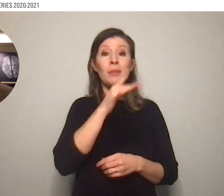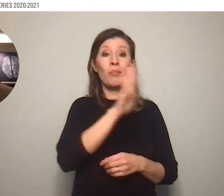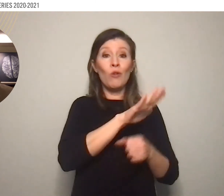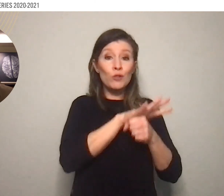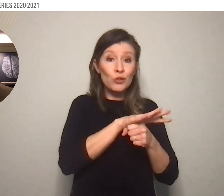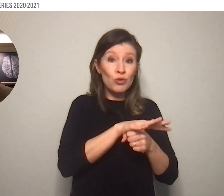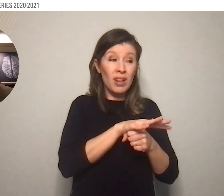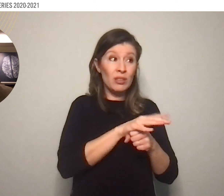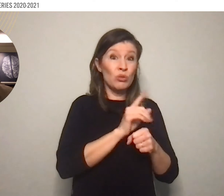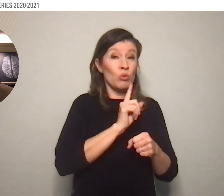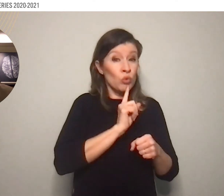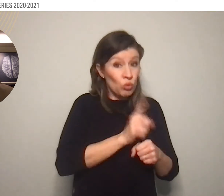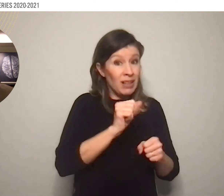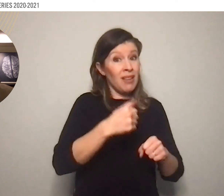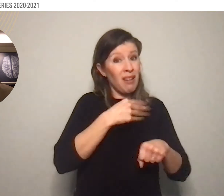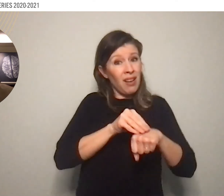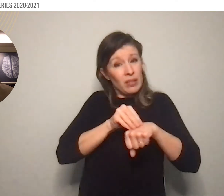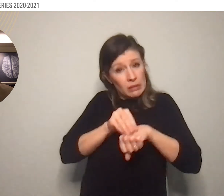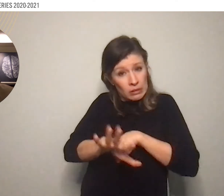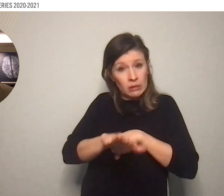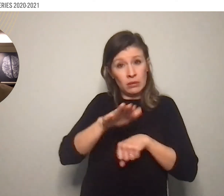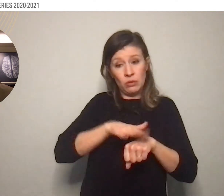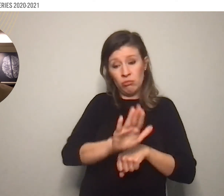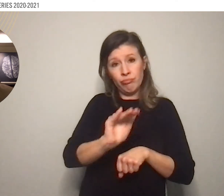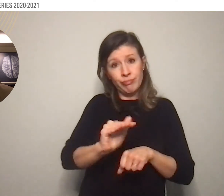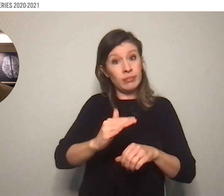can have very long-term effects on long-term outcomes across development.